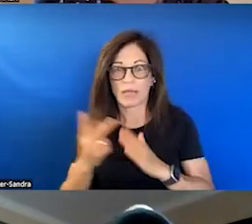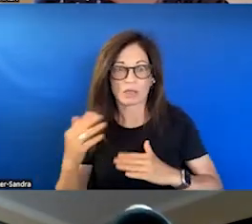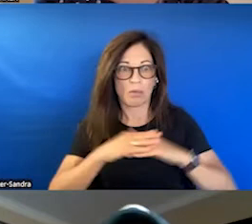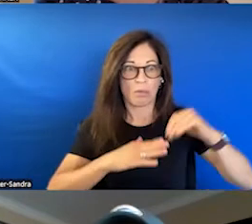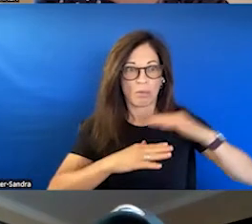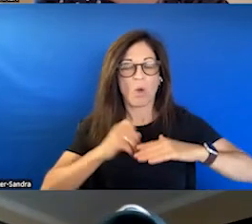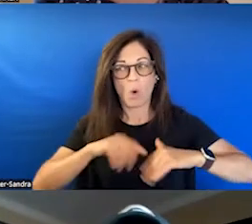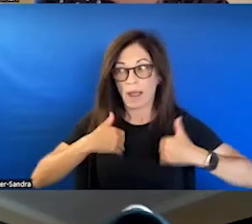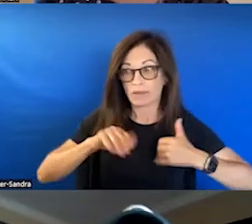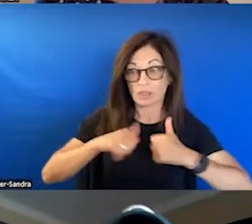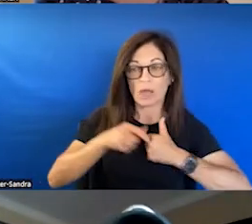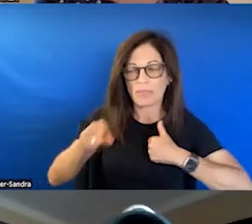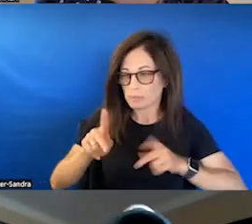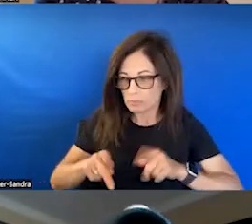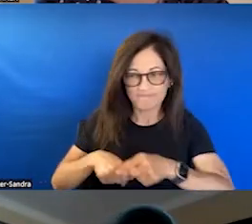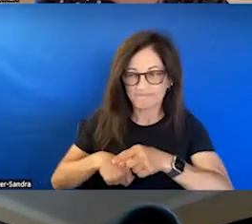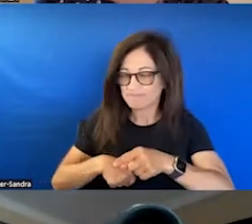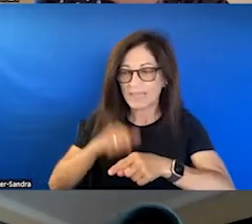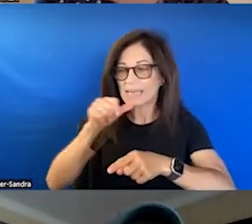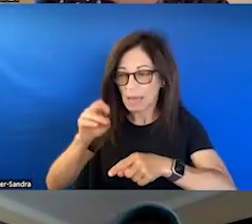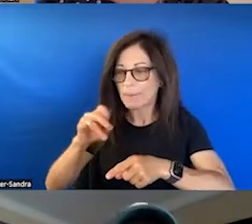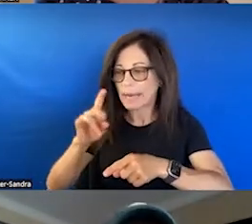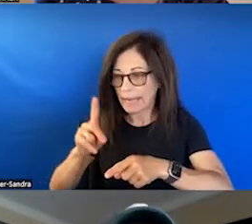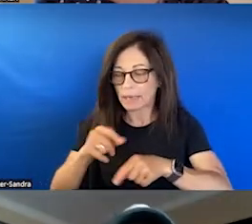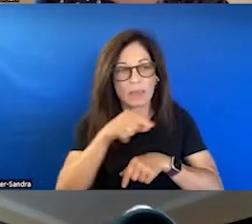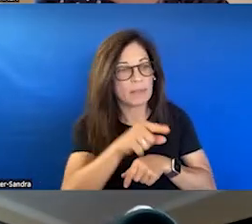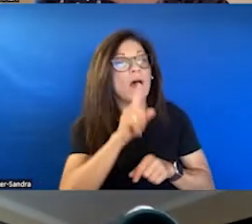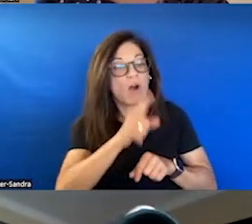PERSON IS, IS NOT, MEDICAID. I WOULD BET THAT, ANOTHER CHALLENGE STATES ARE THINKING ABOUT.